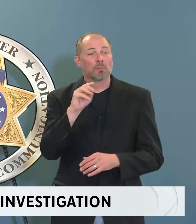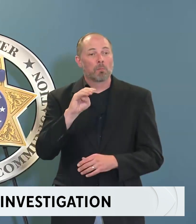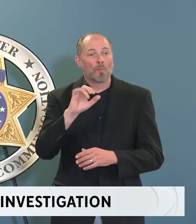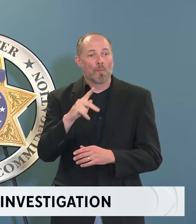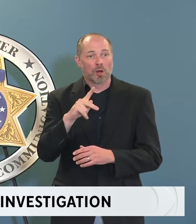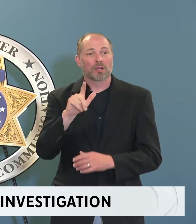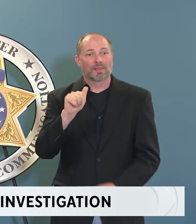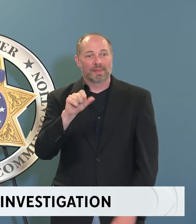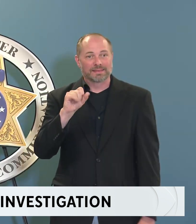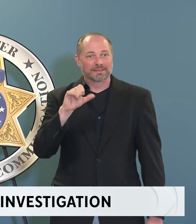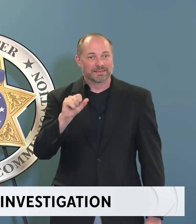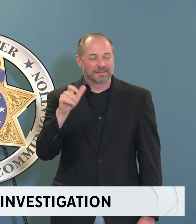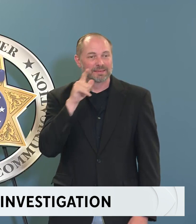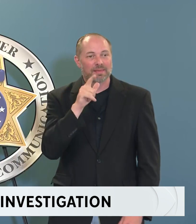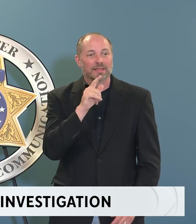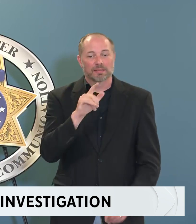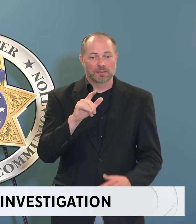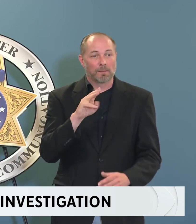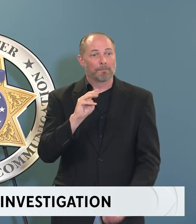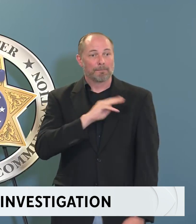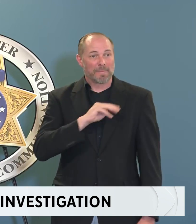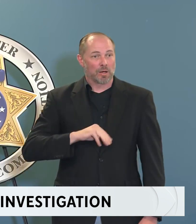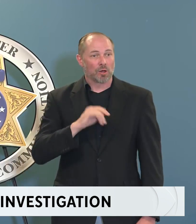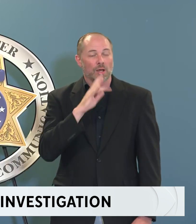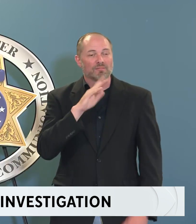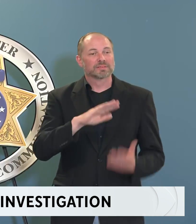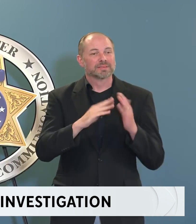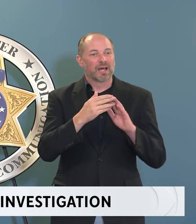ARE WITH US TODAY. AND ALSO